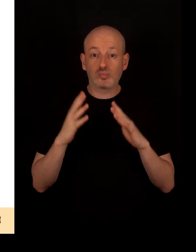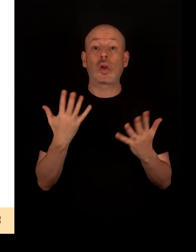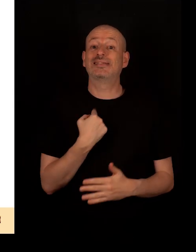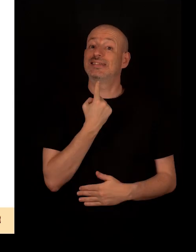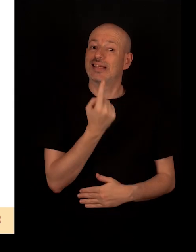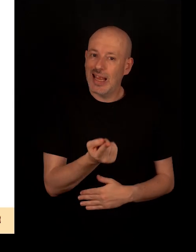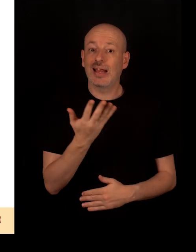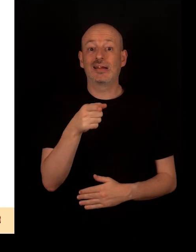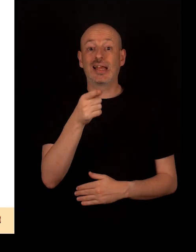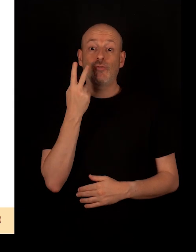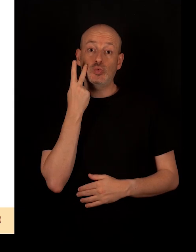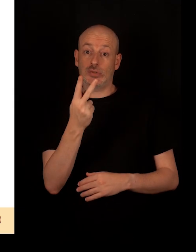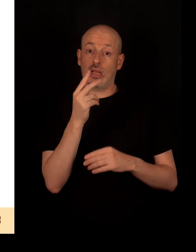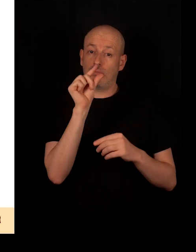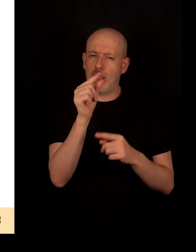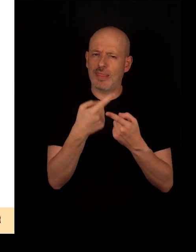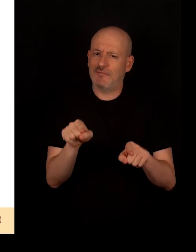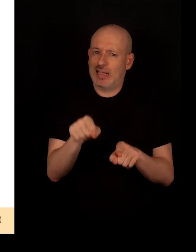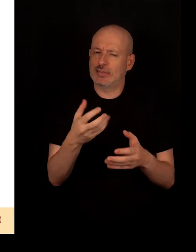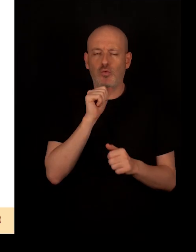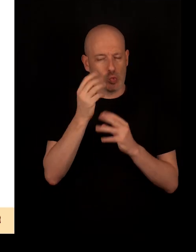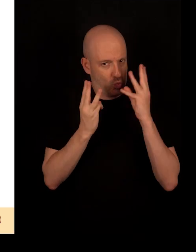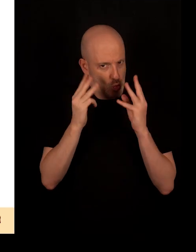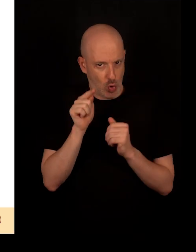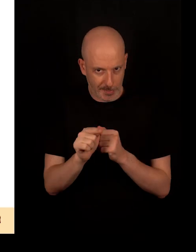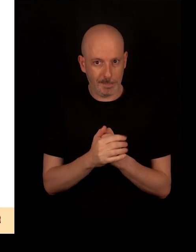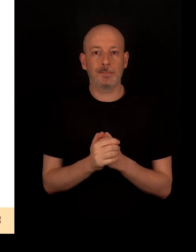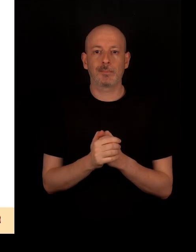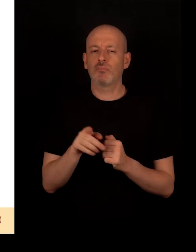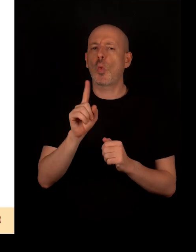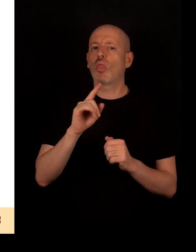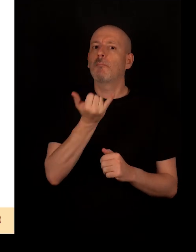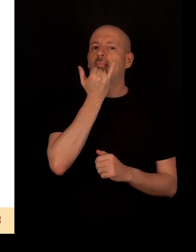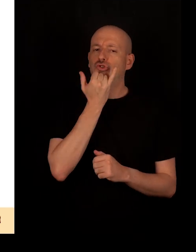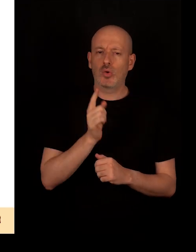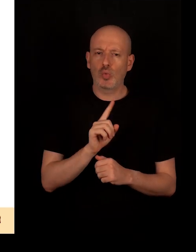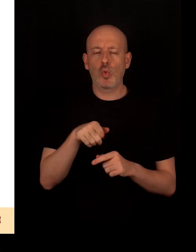So all I'm saying is that if you see a small difference there, do not worry. It's not a mistake.